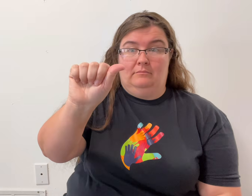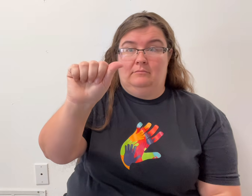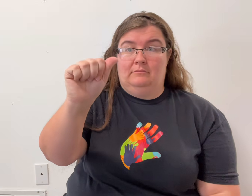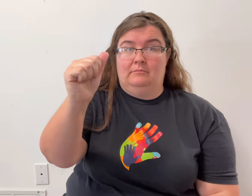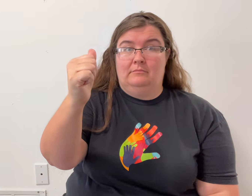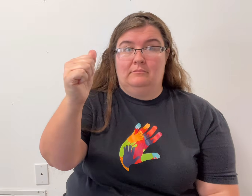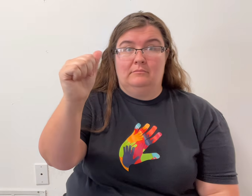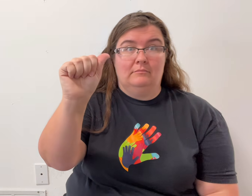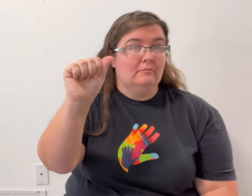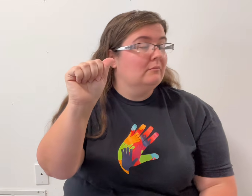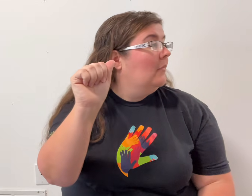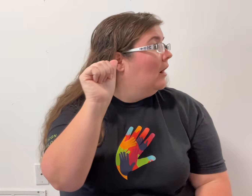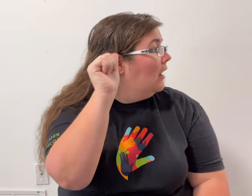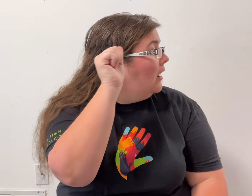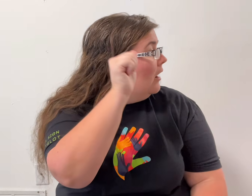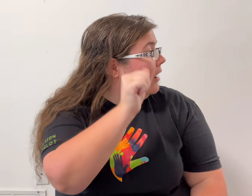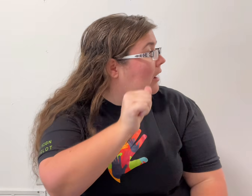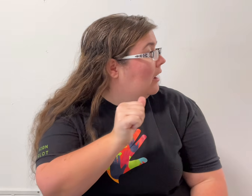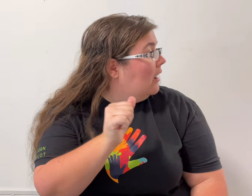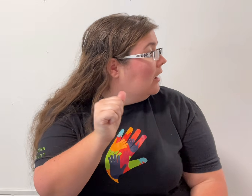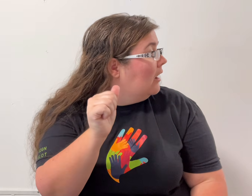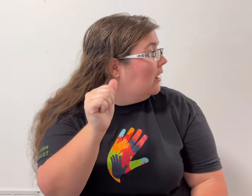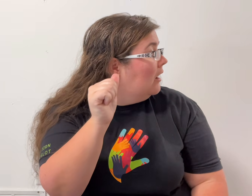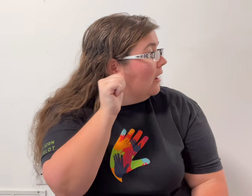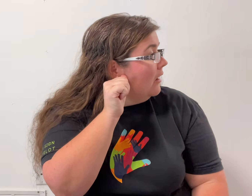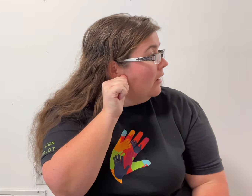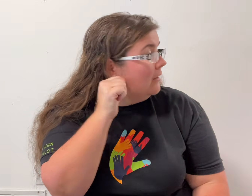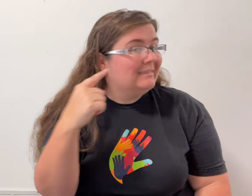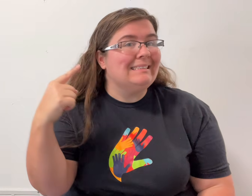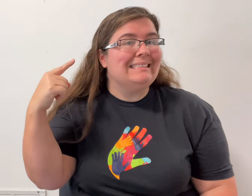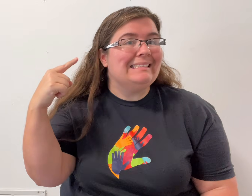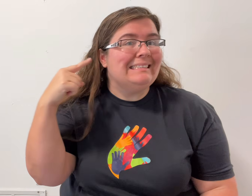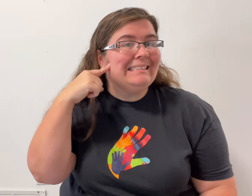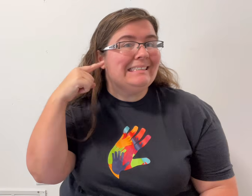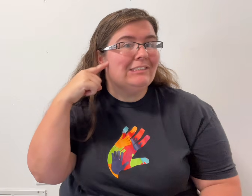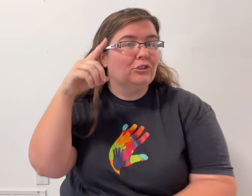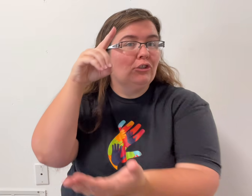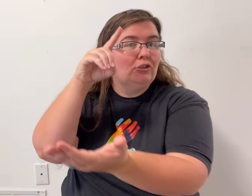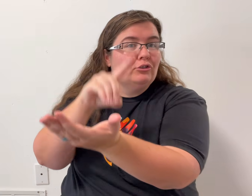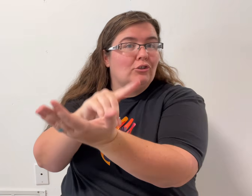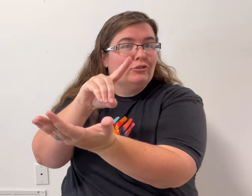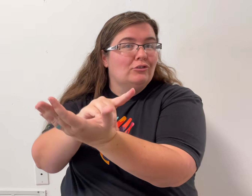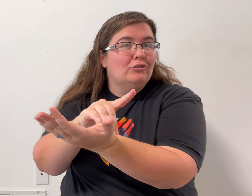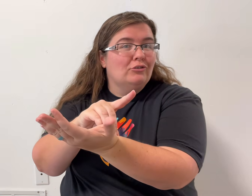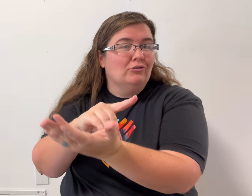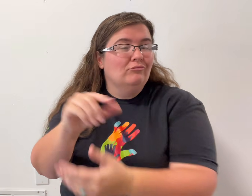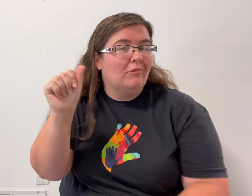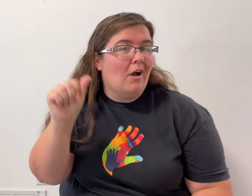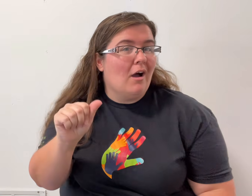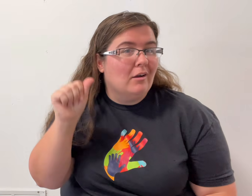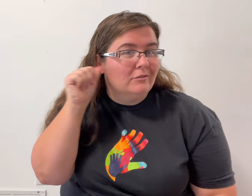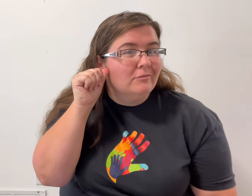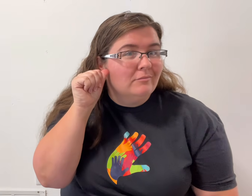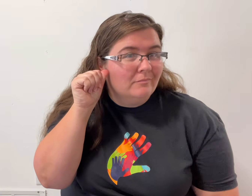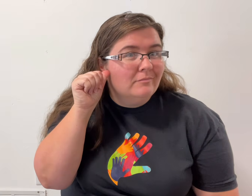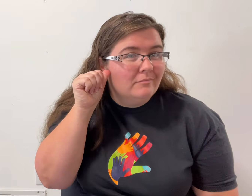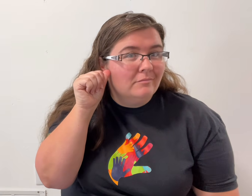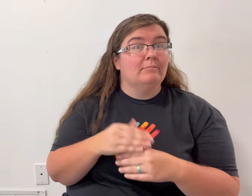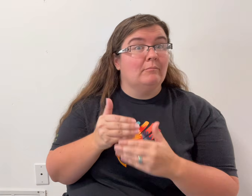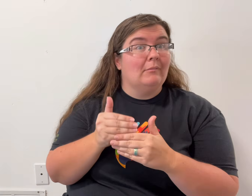Use an A handshape and circle the ear. It's the ear doctor = AUDIOLOGIST.